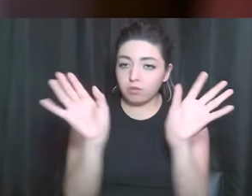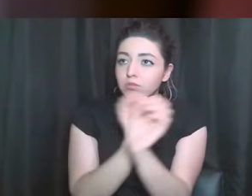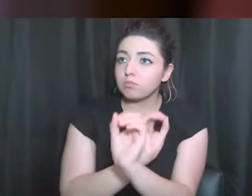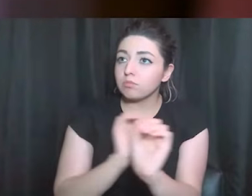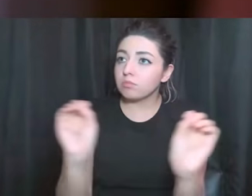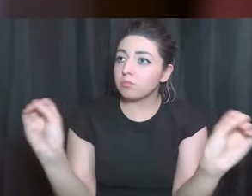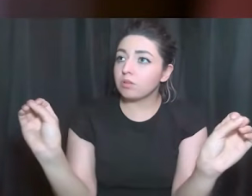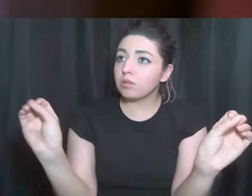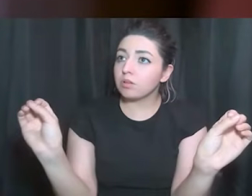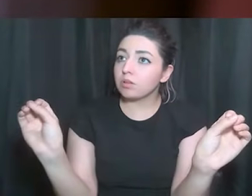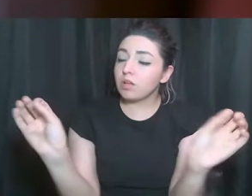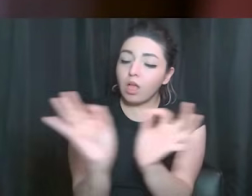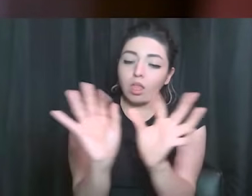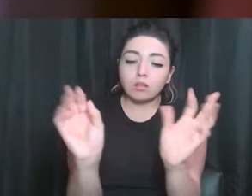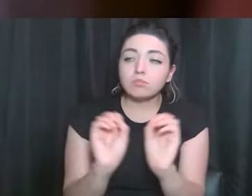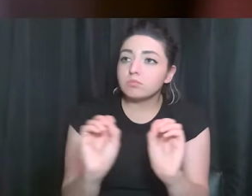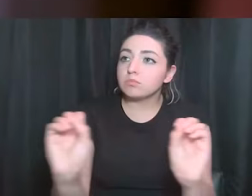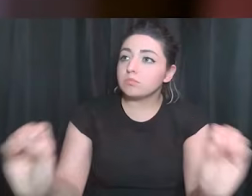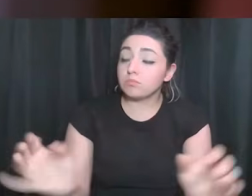with no sacrifice required from me.